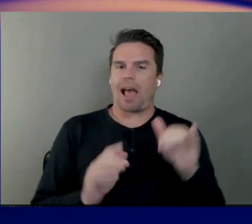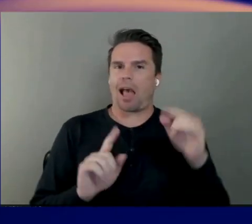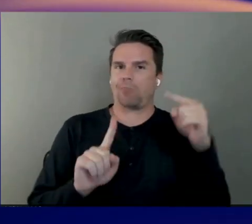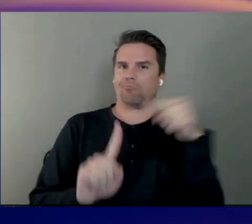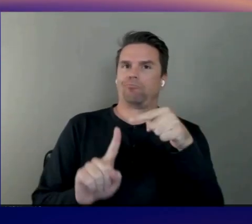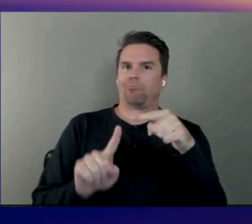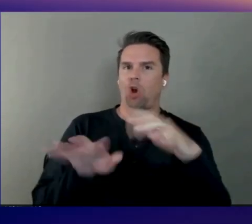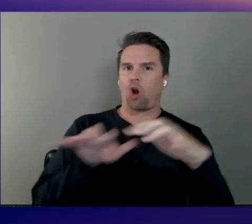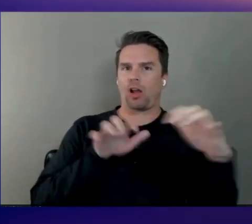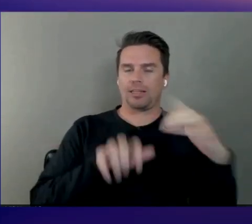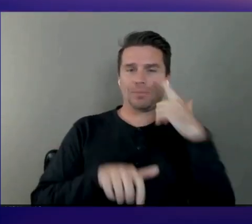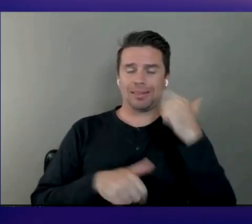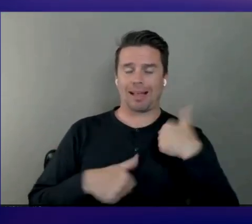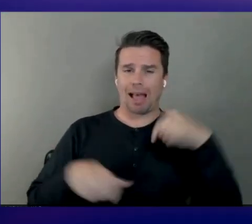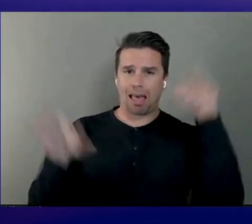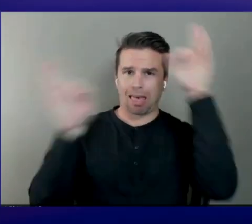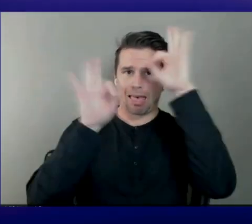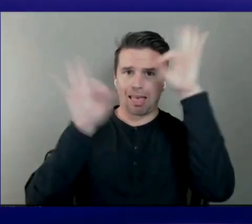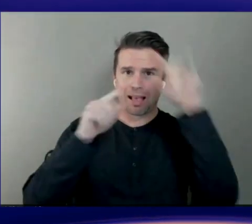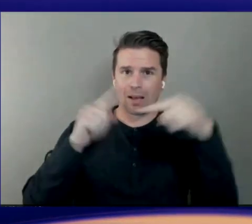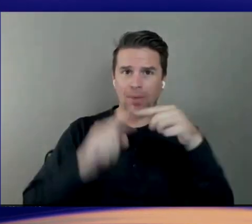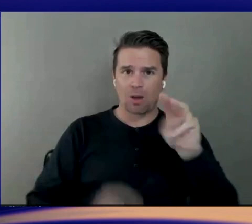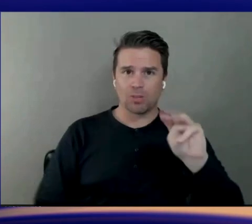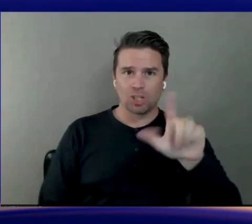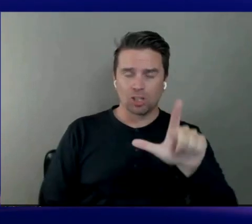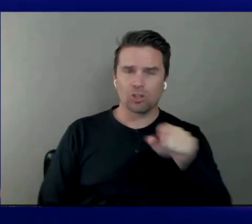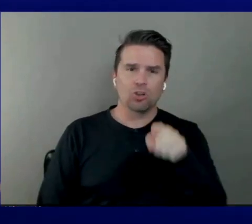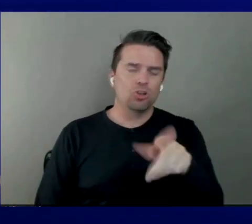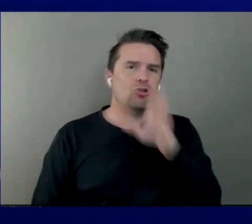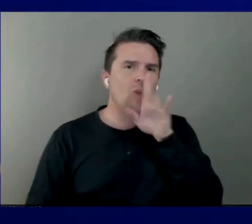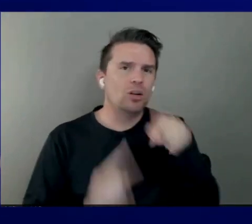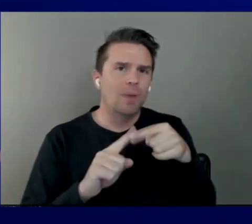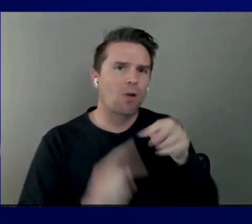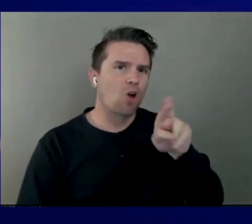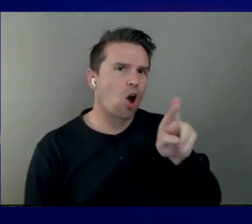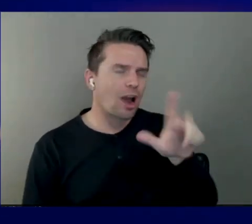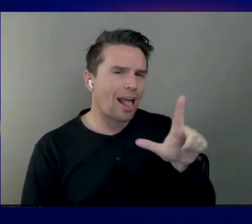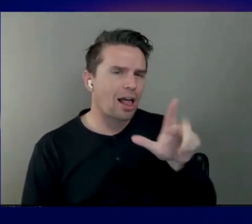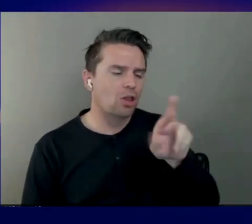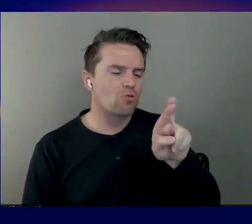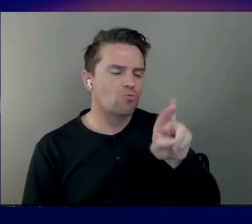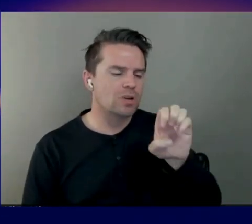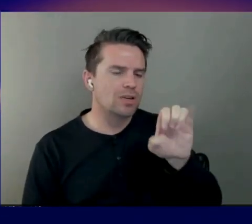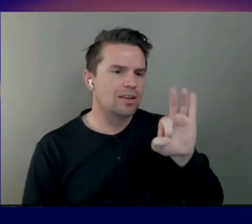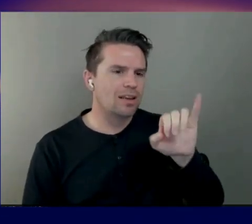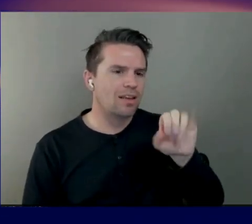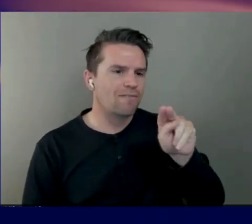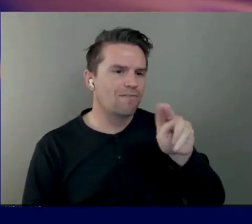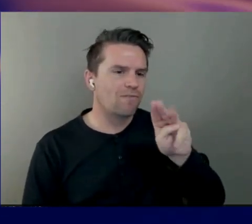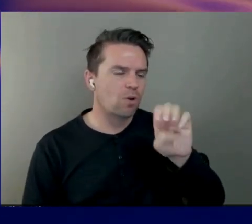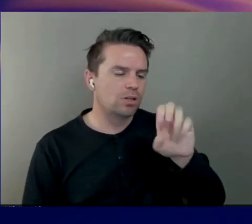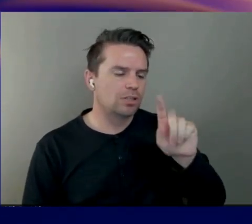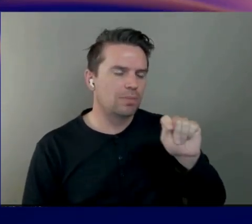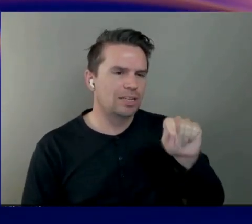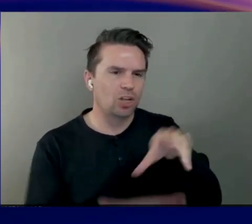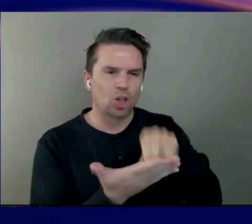And you mentioned reinforcement learning a couple of times. Can you explain briefly what is that? What is reinforcement learning? [Eva] Yeah.